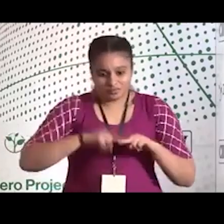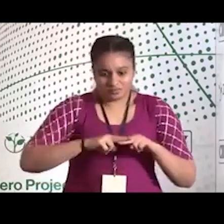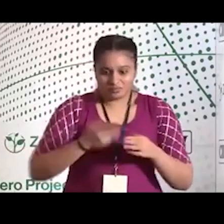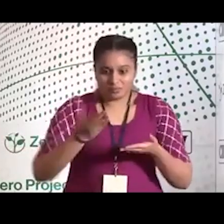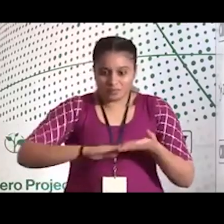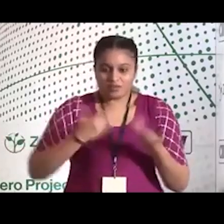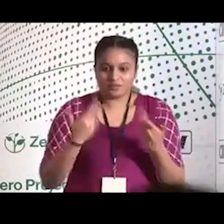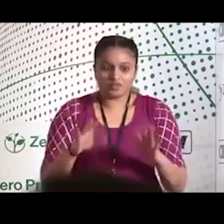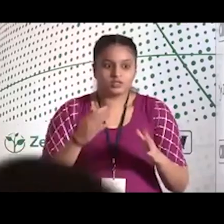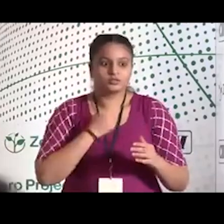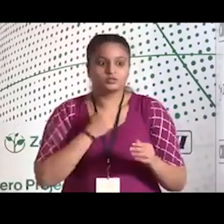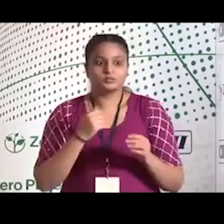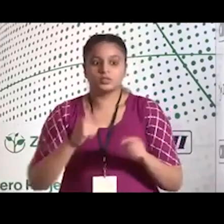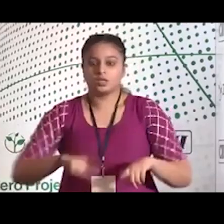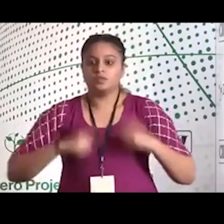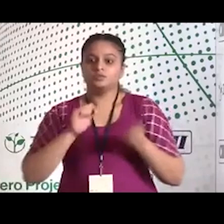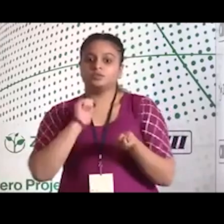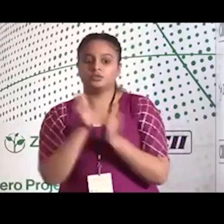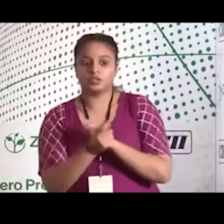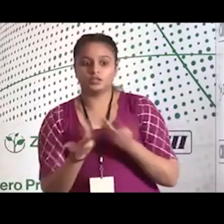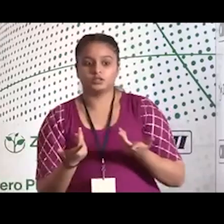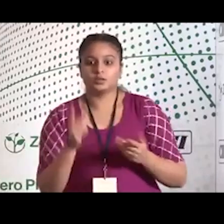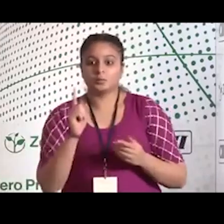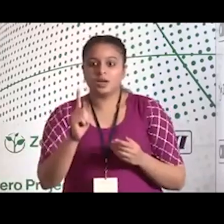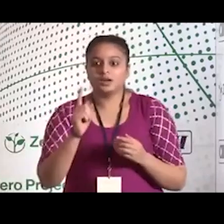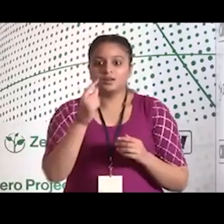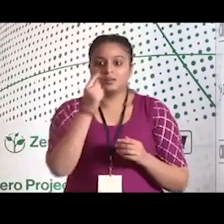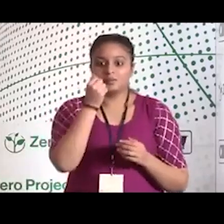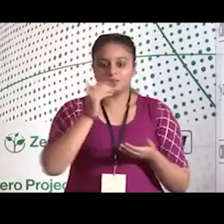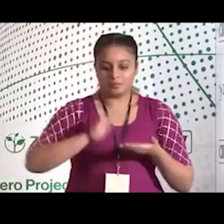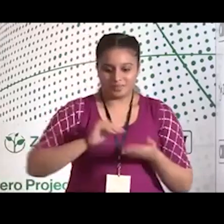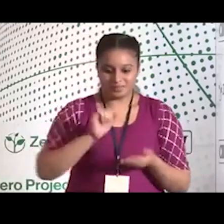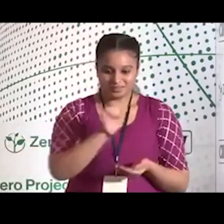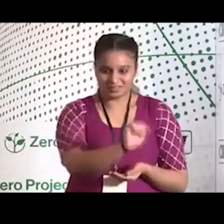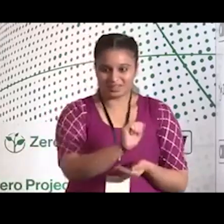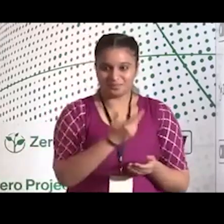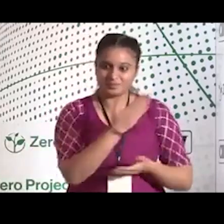But unfortunately, she was married to a man who also had a disability,